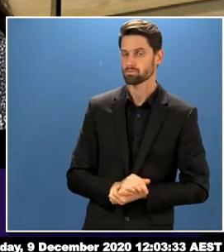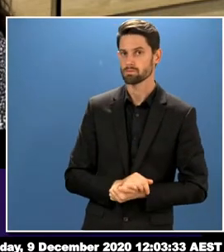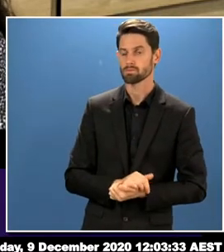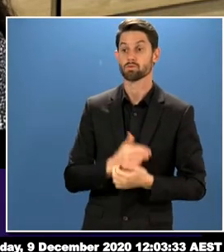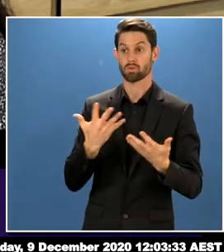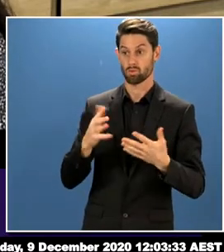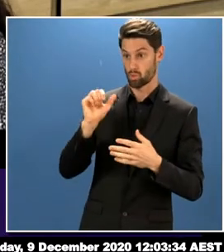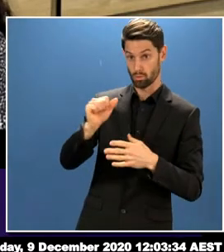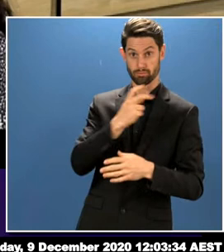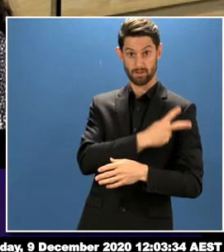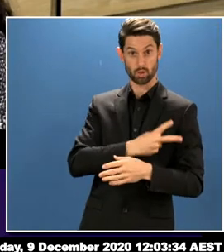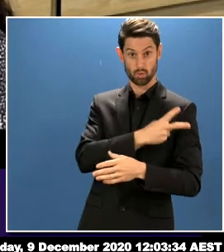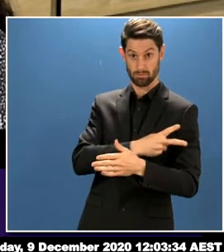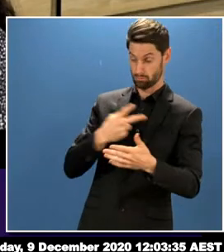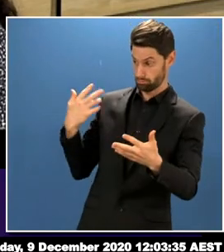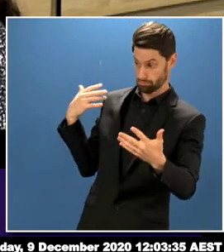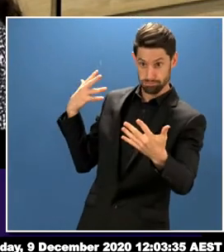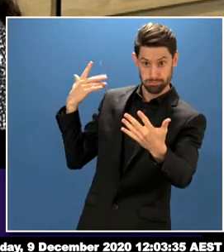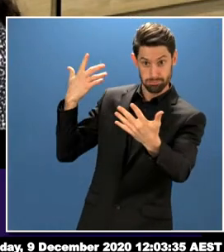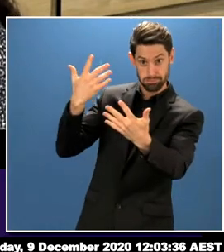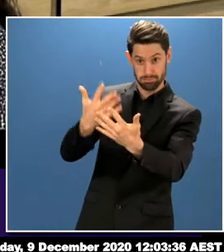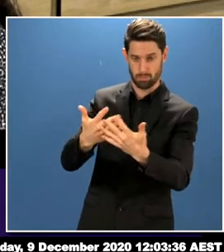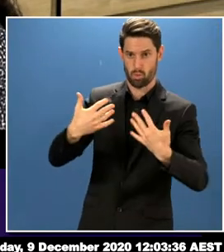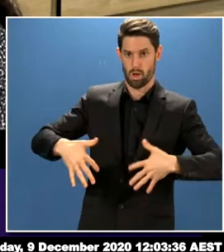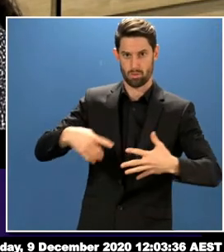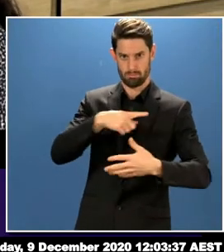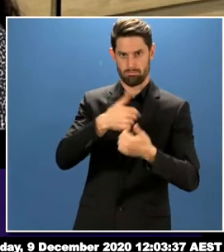Your career is a clear example of what can be achieved by a person